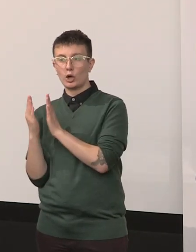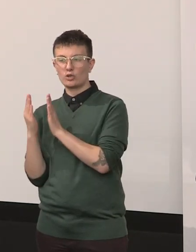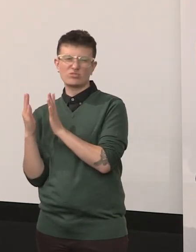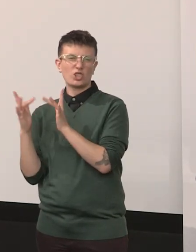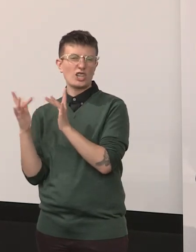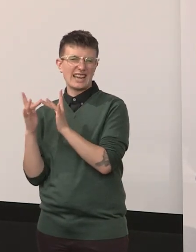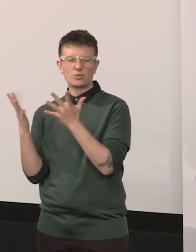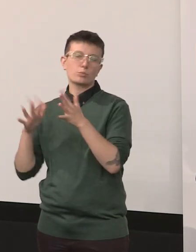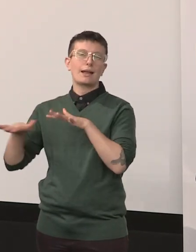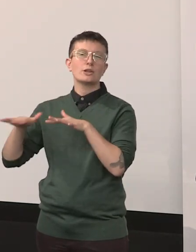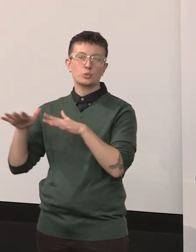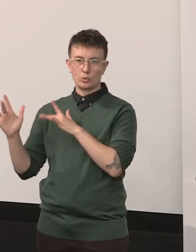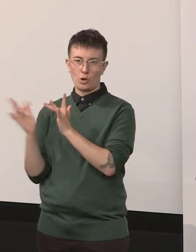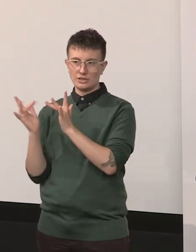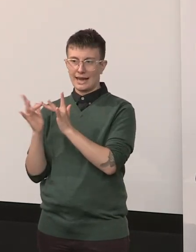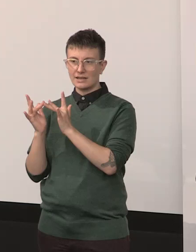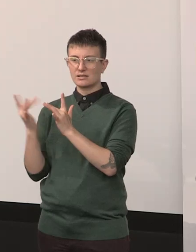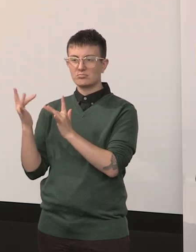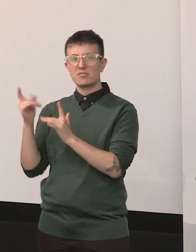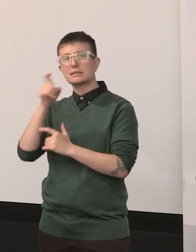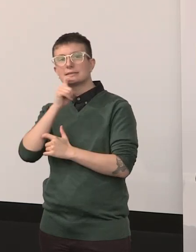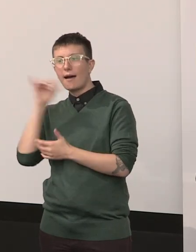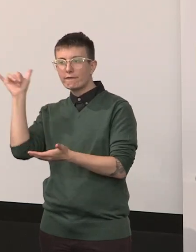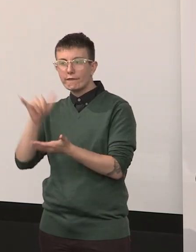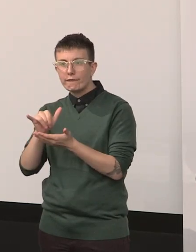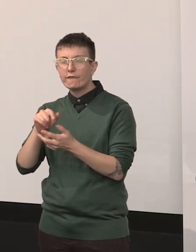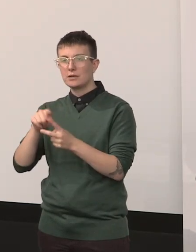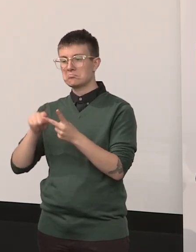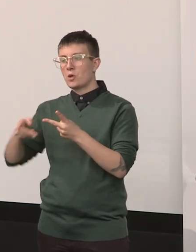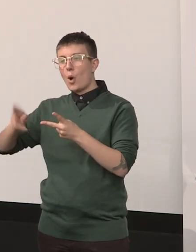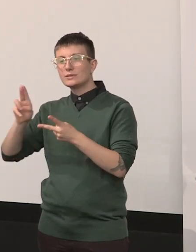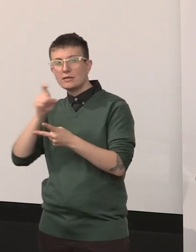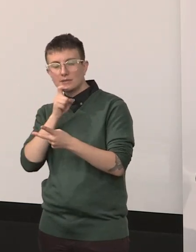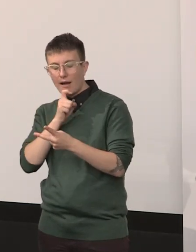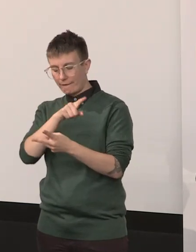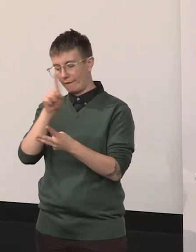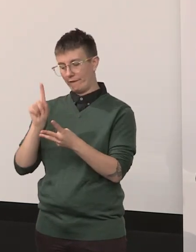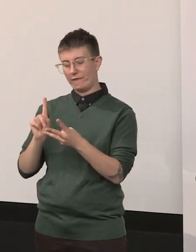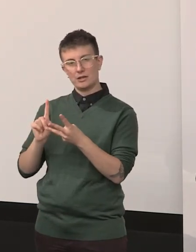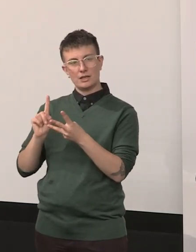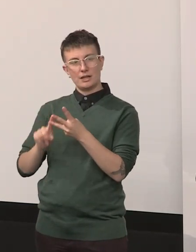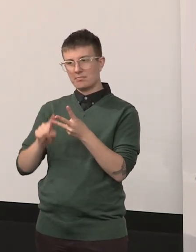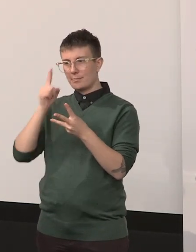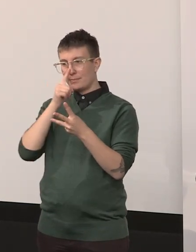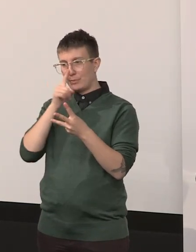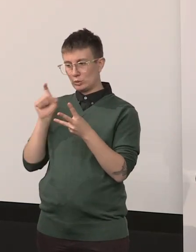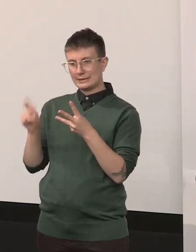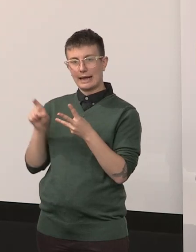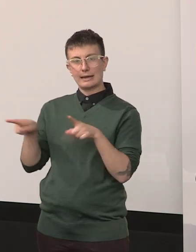region. The other, all other contacts, are required to be tested - indeed, the air crew, the staff, the health staff